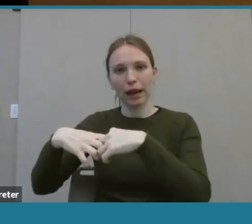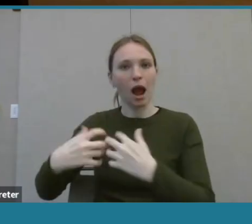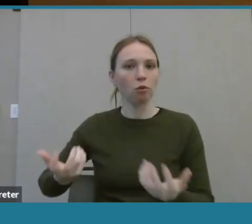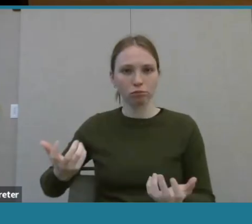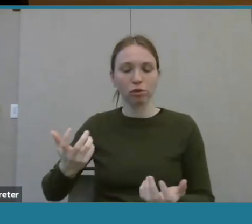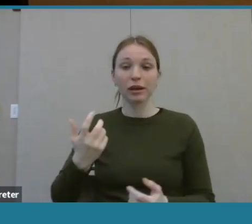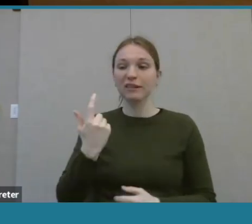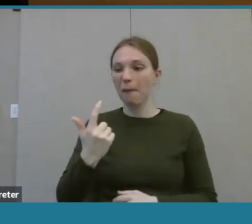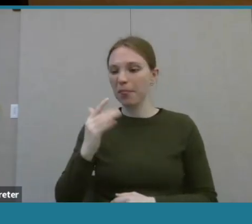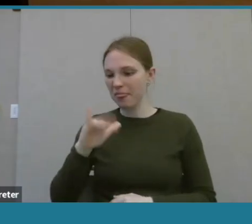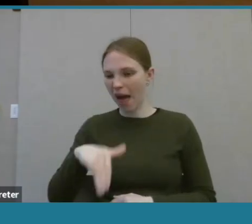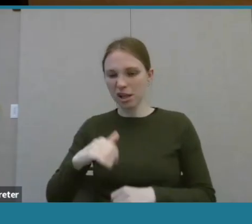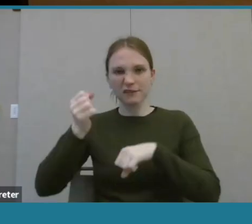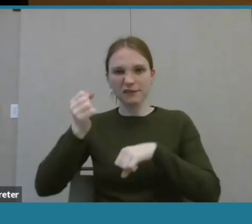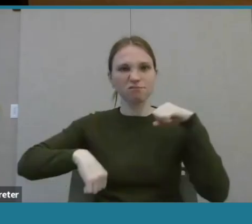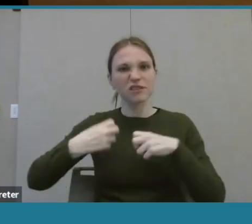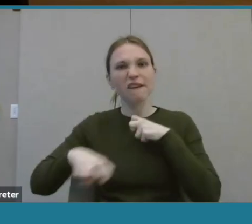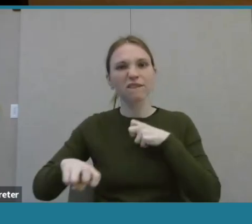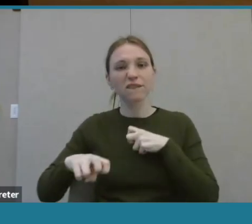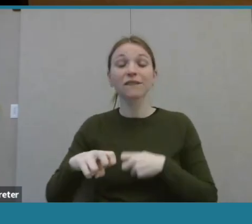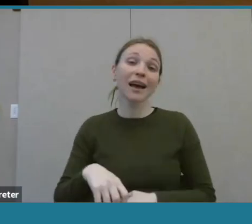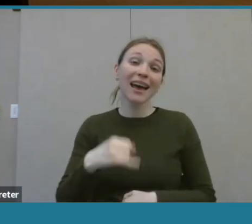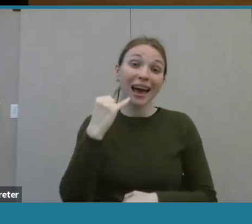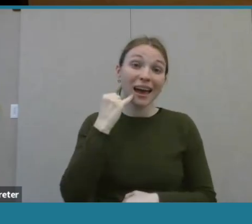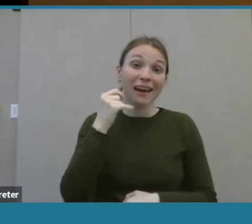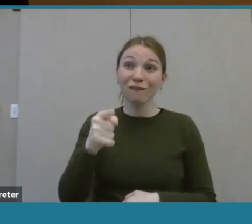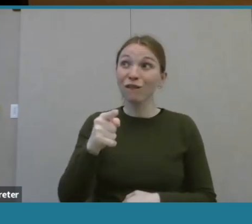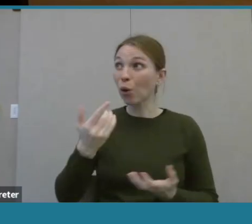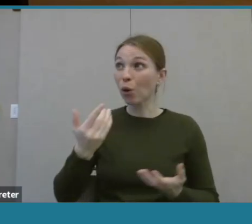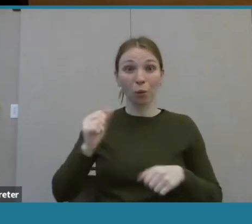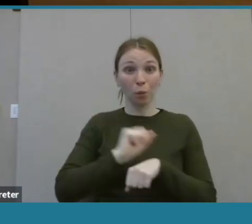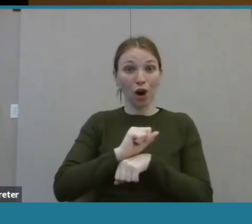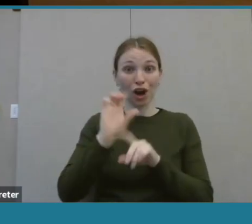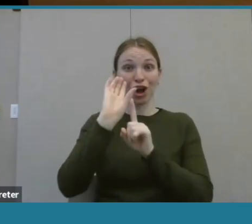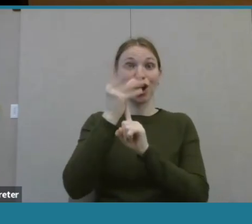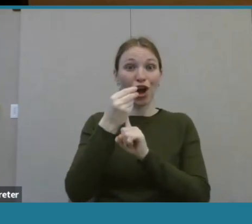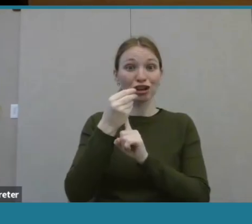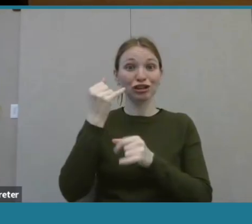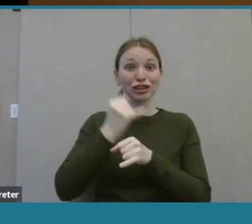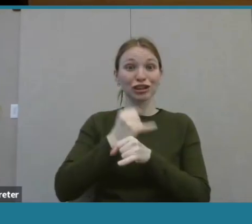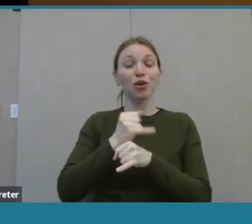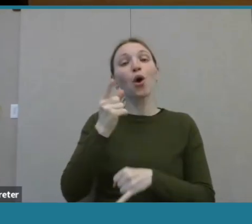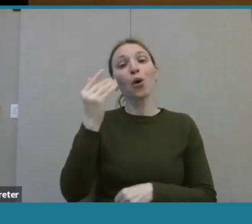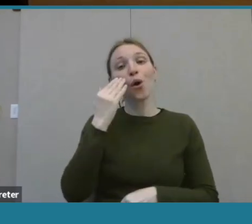Uh, if you're at a cultural institution, you know how you have to build things to hold up to what you would never imagine people could do, right?